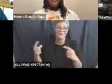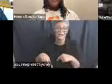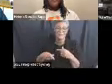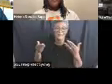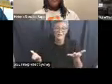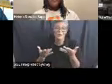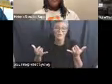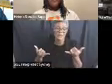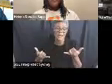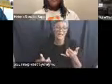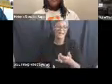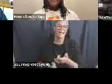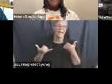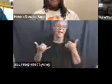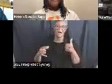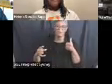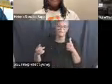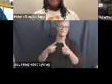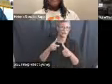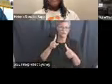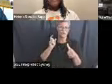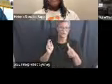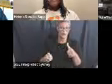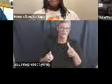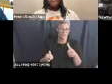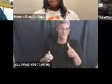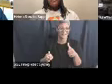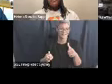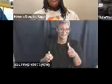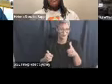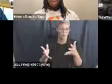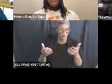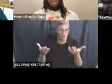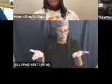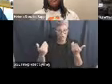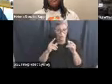with one of our first questions that we would like for you, uh, to come forward on. And this